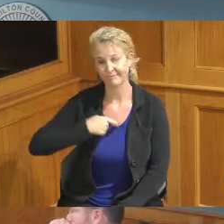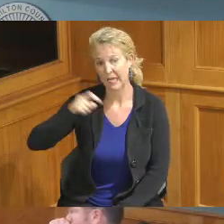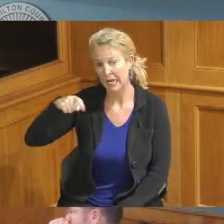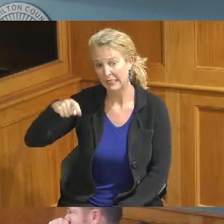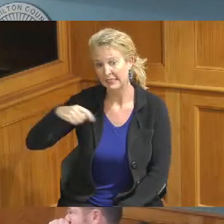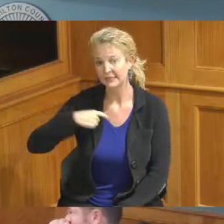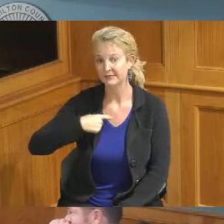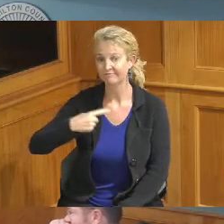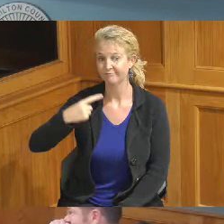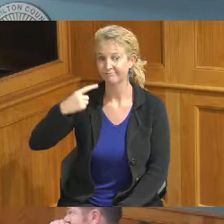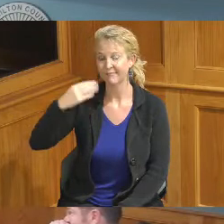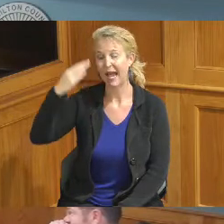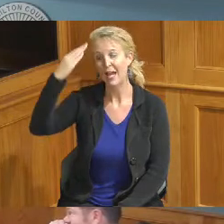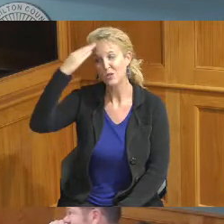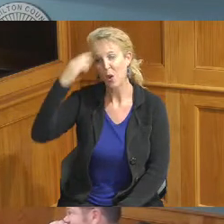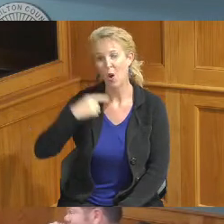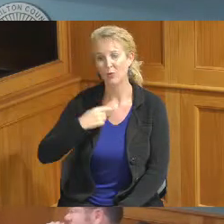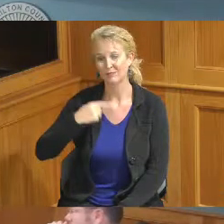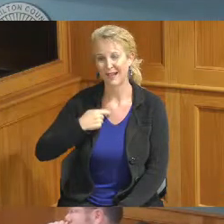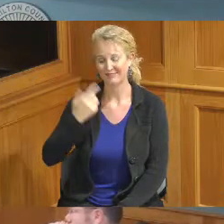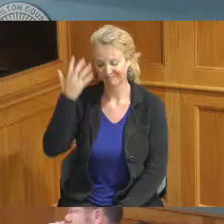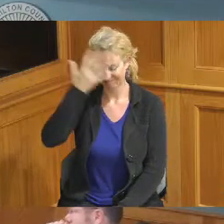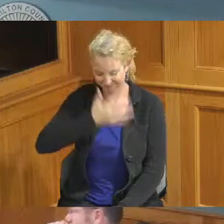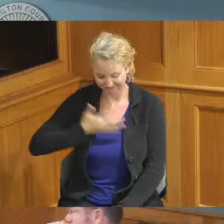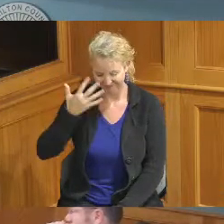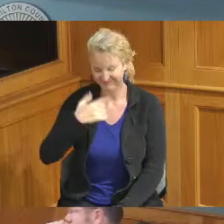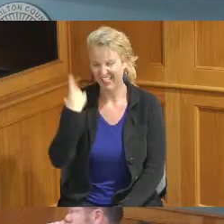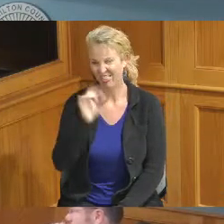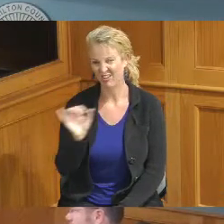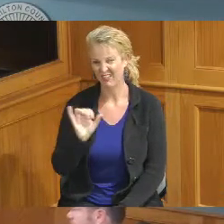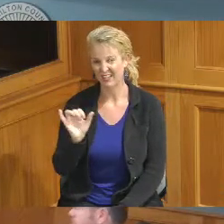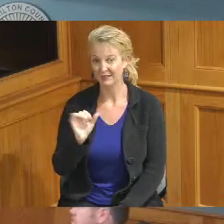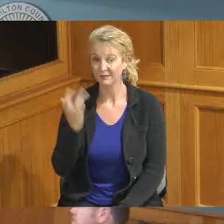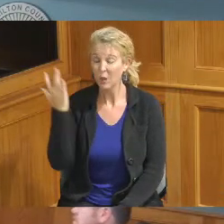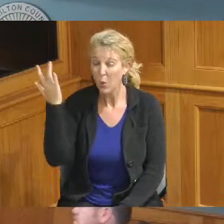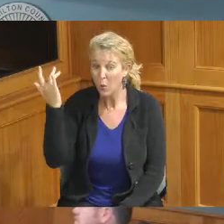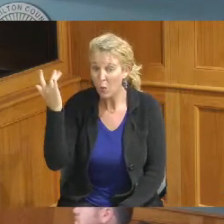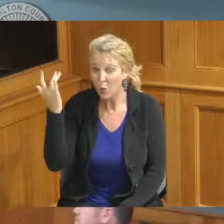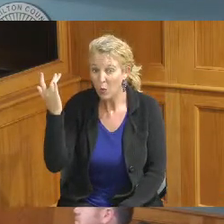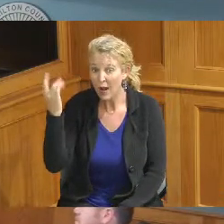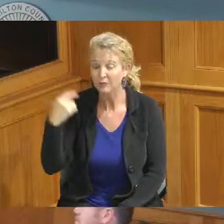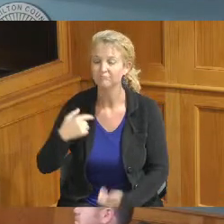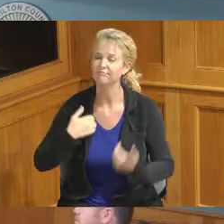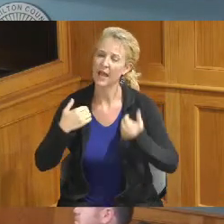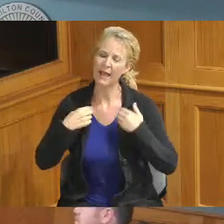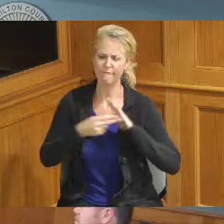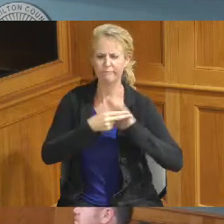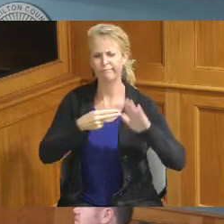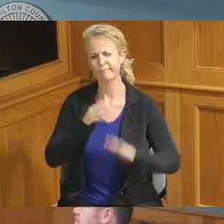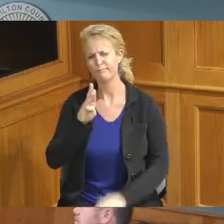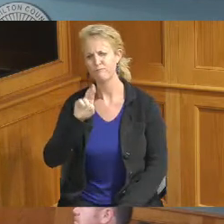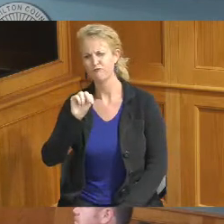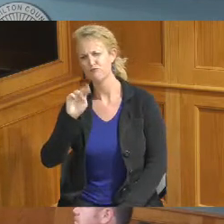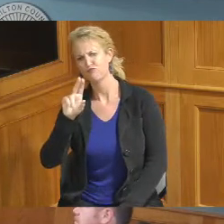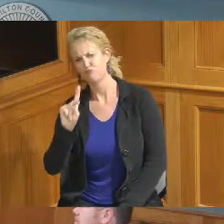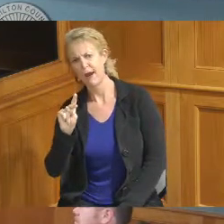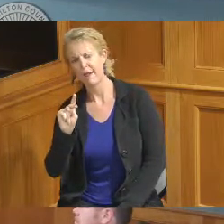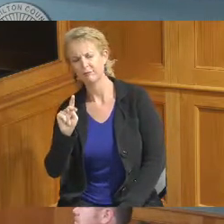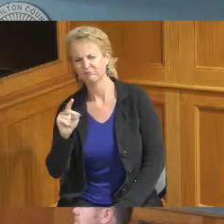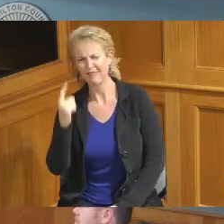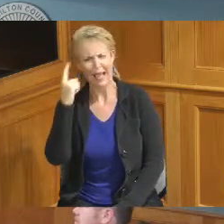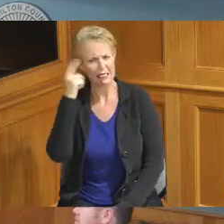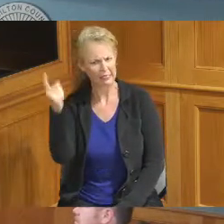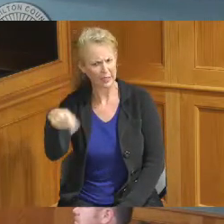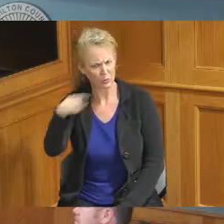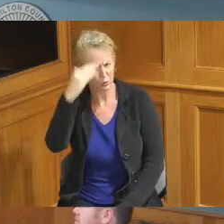here looking like this reason why is because I have a brand most of y'all know about it dressing